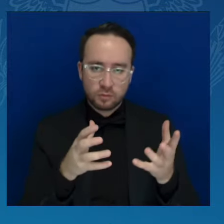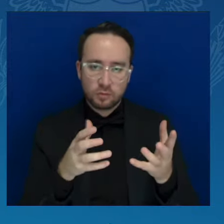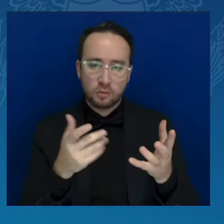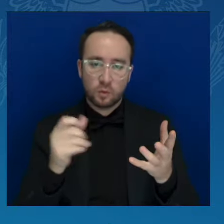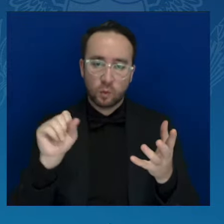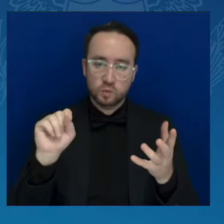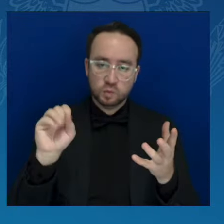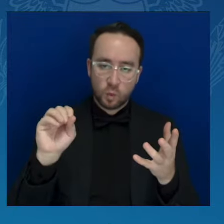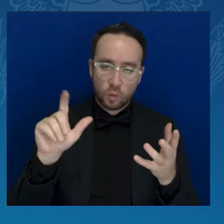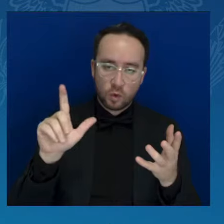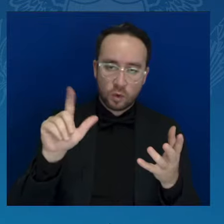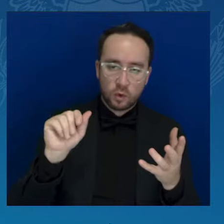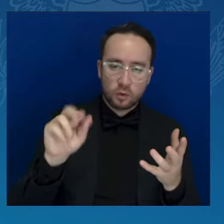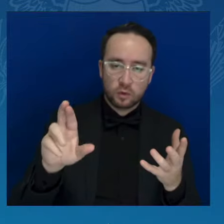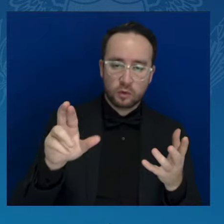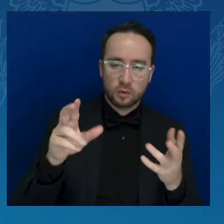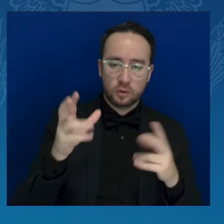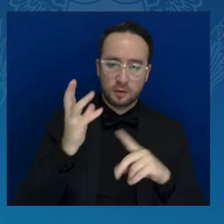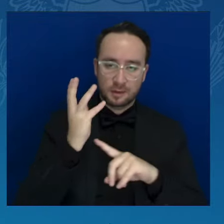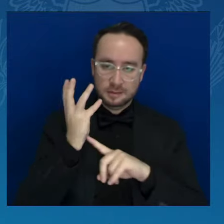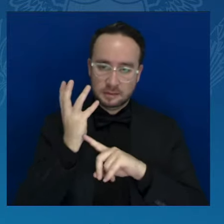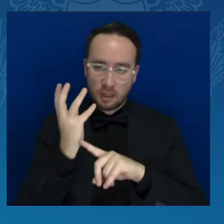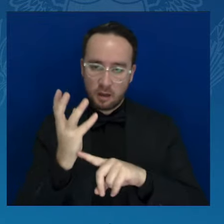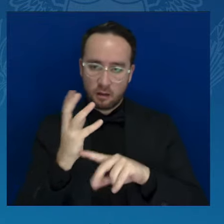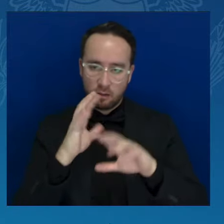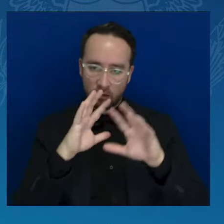and complex processes that are happening on our planet.